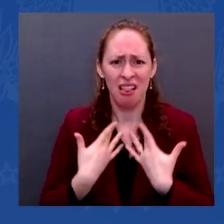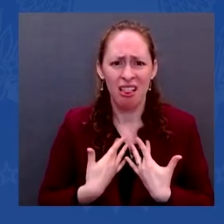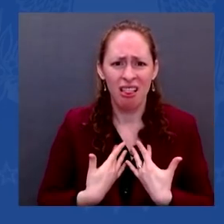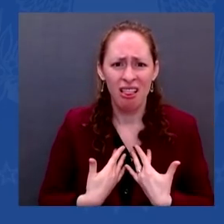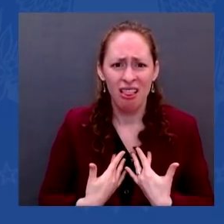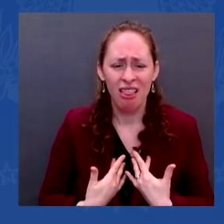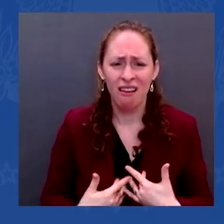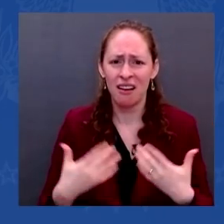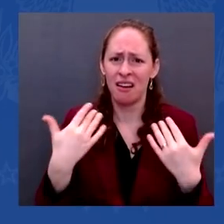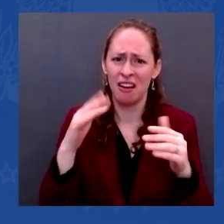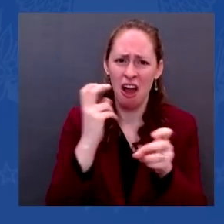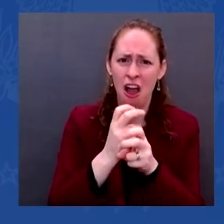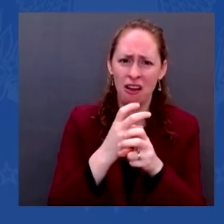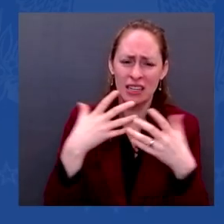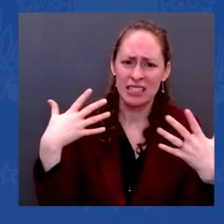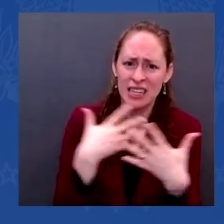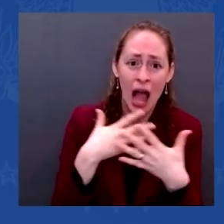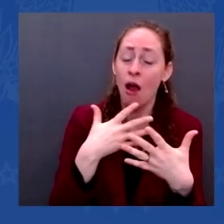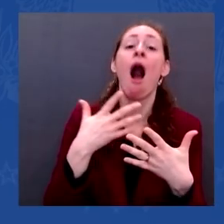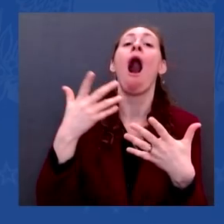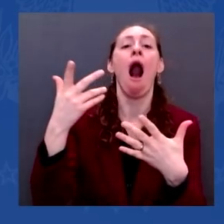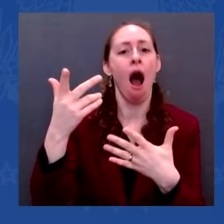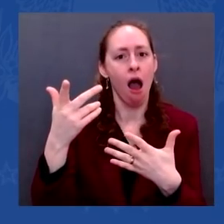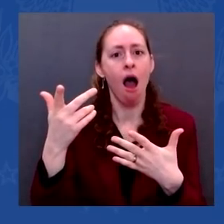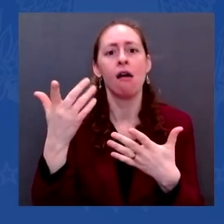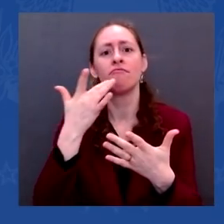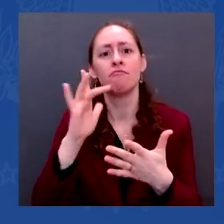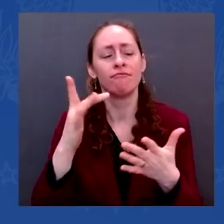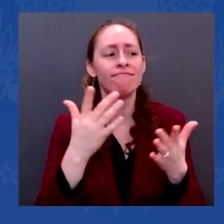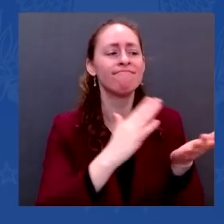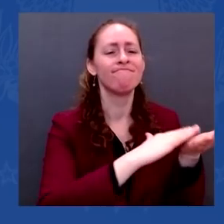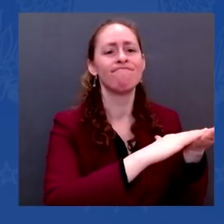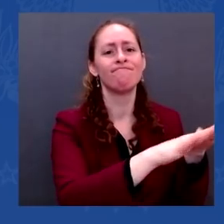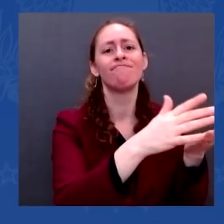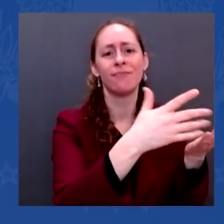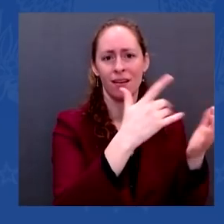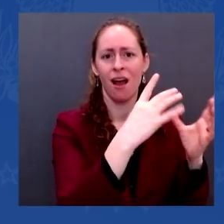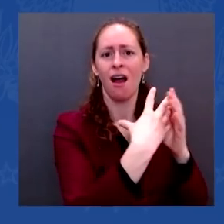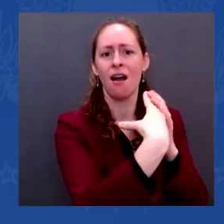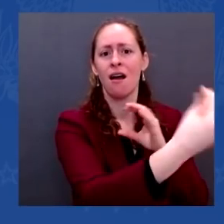the rabbi said, quote, "We will do what we always do, which is the best we can."